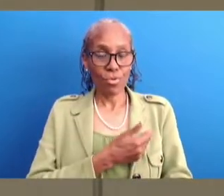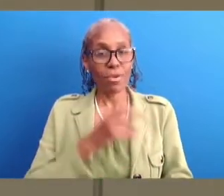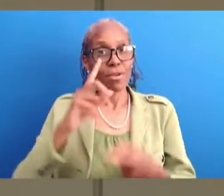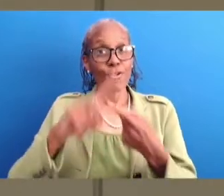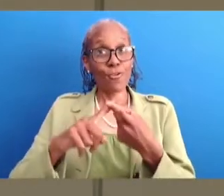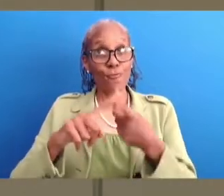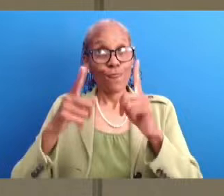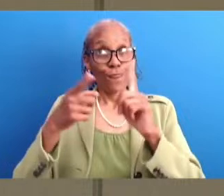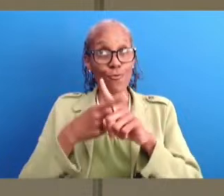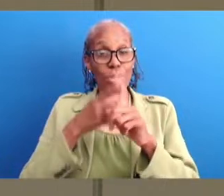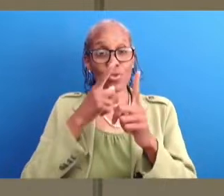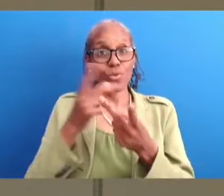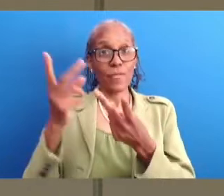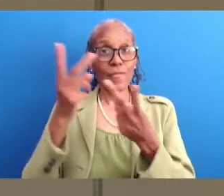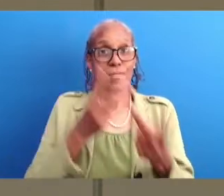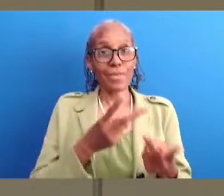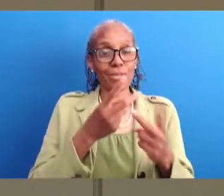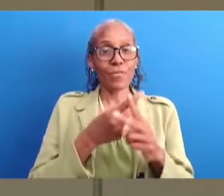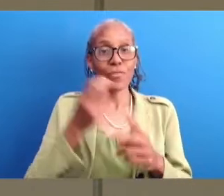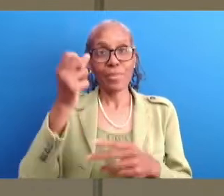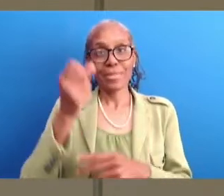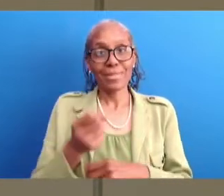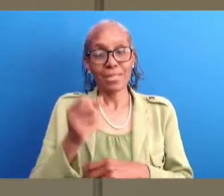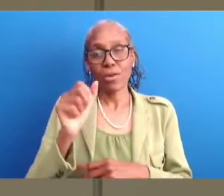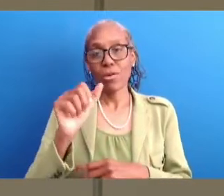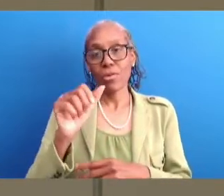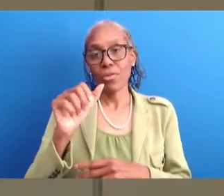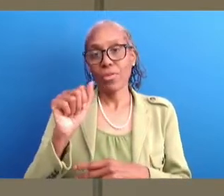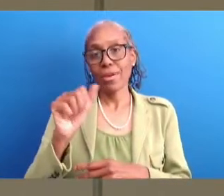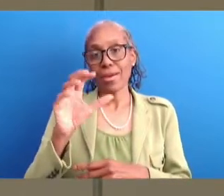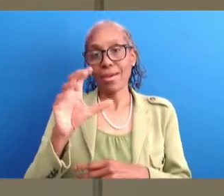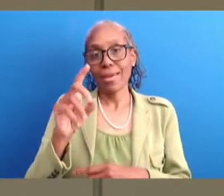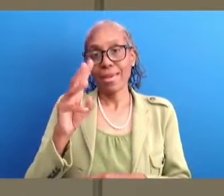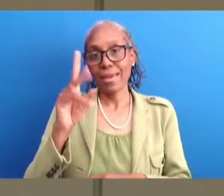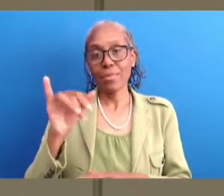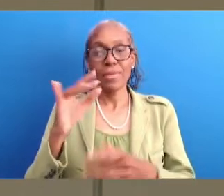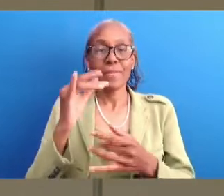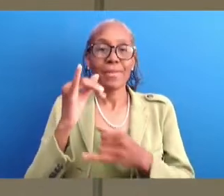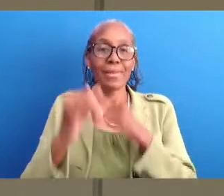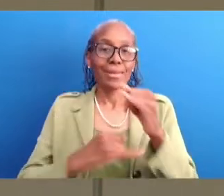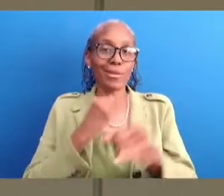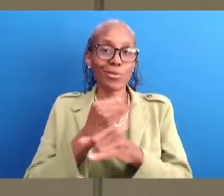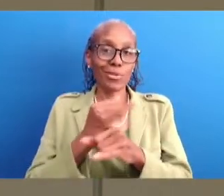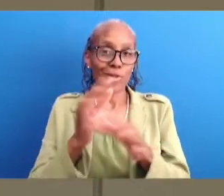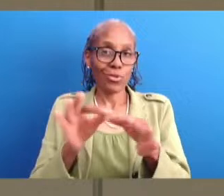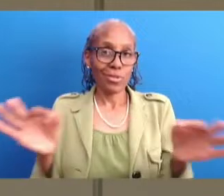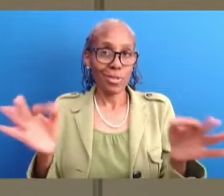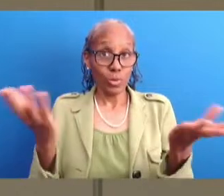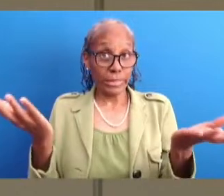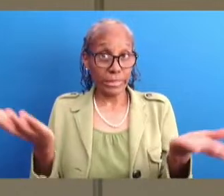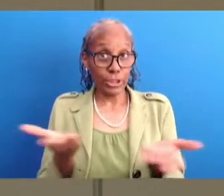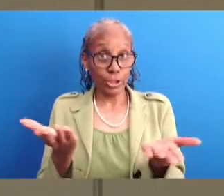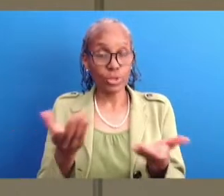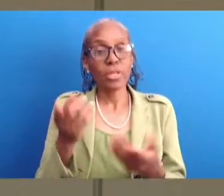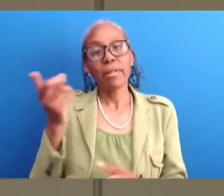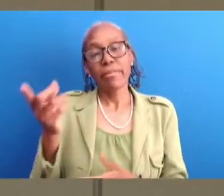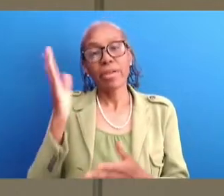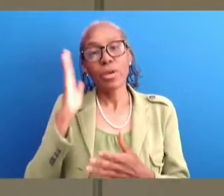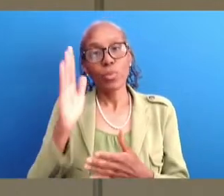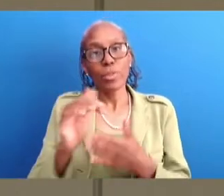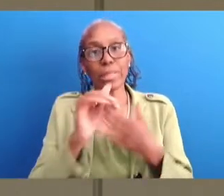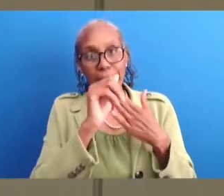WILL HAVE OUR FRIENDS, THAT ARE